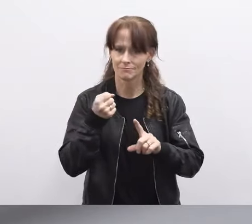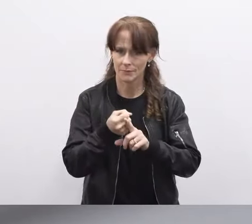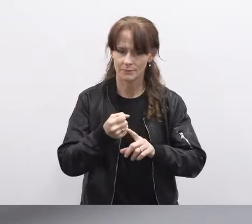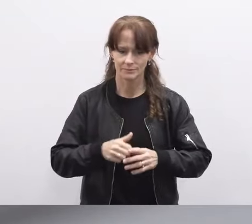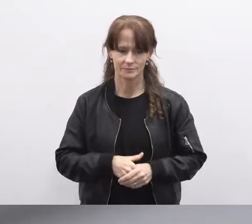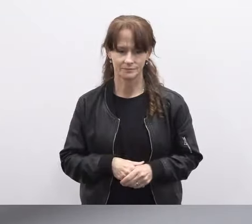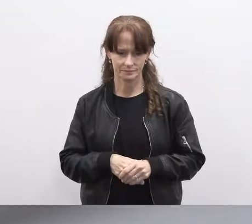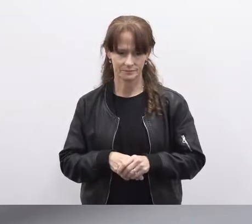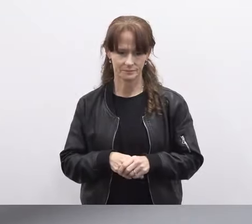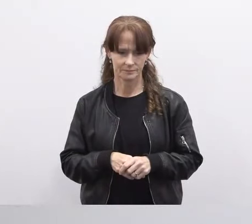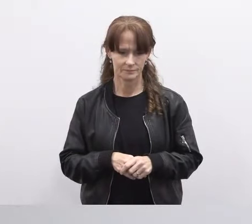Pardon me.